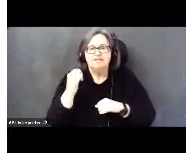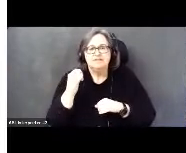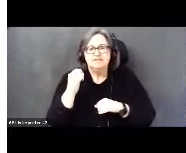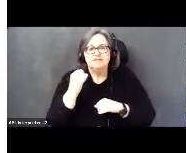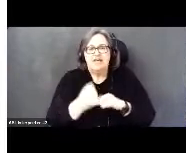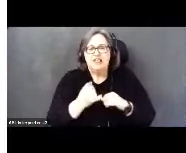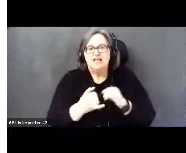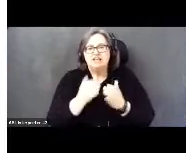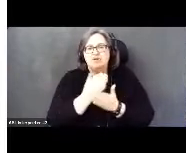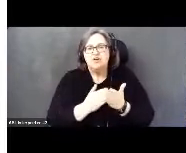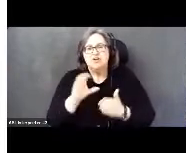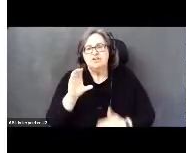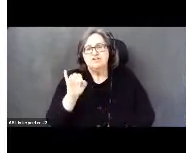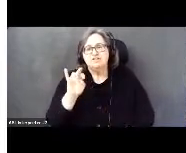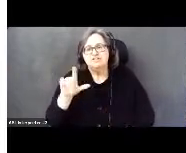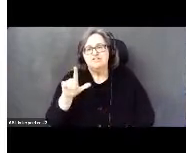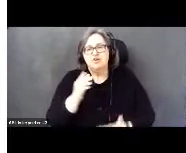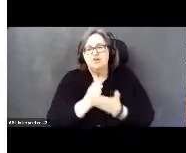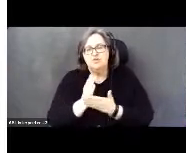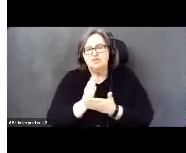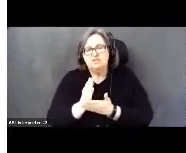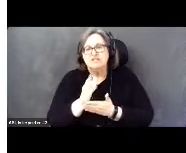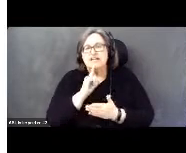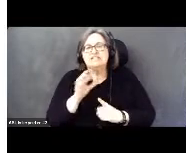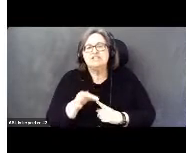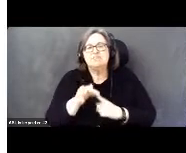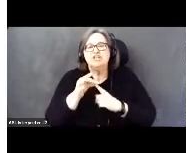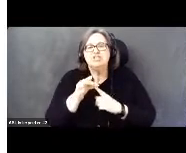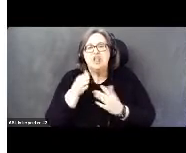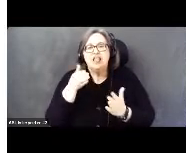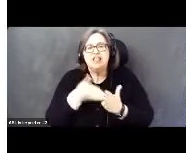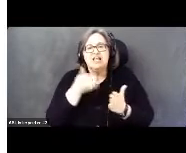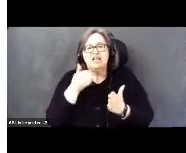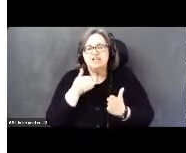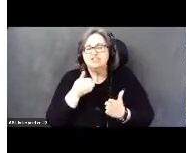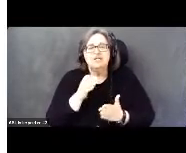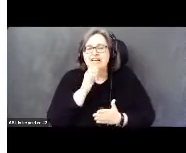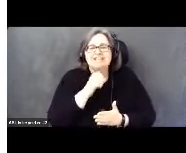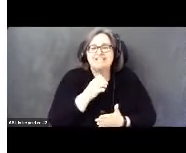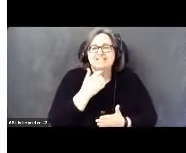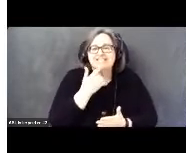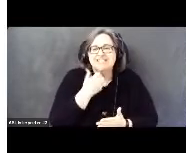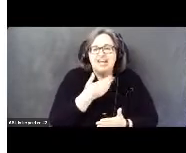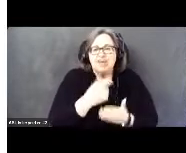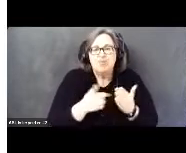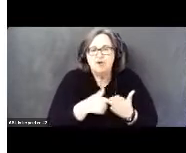of the civil rights division is the special litigation special which doesn't tell you anything about what we do like the housing